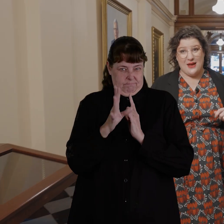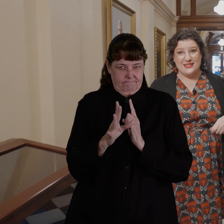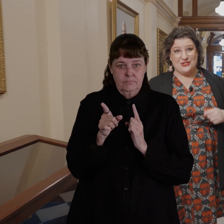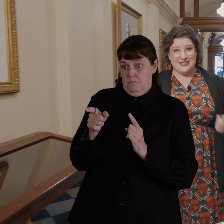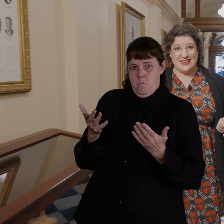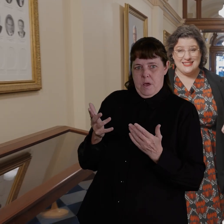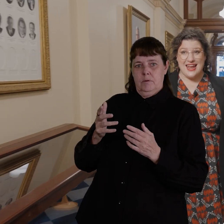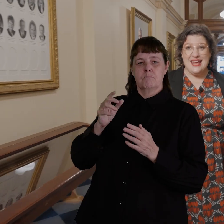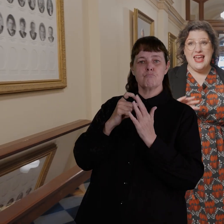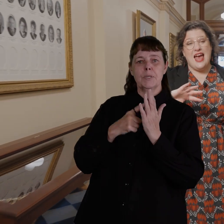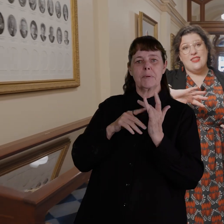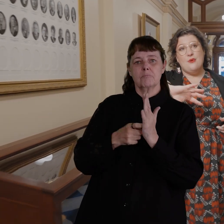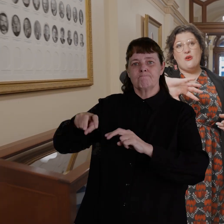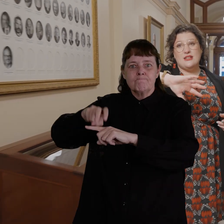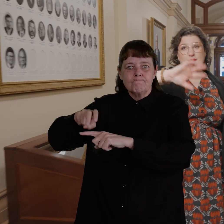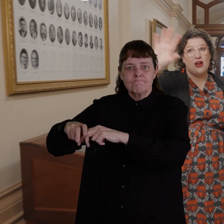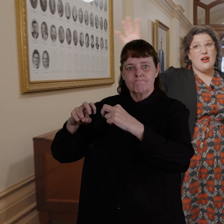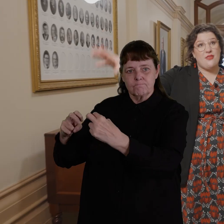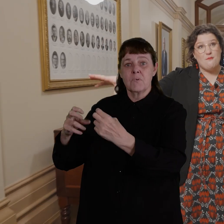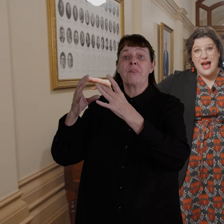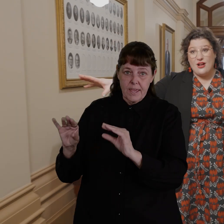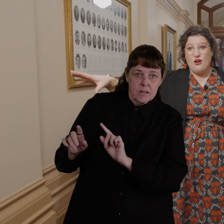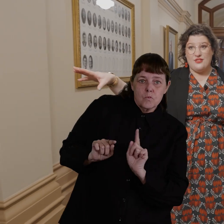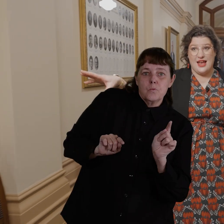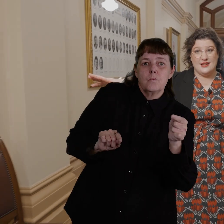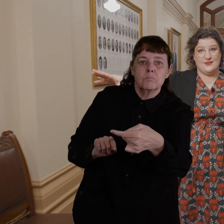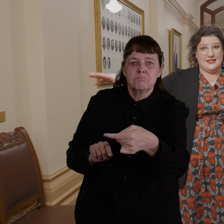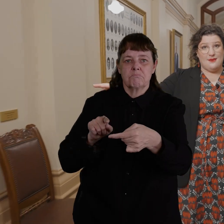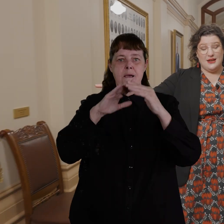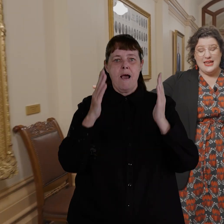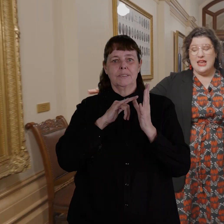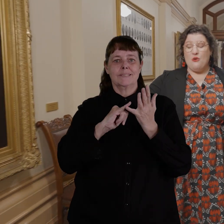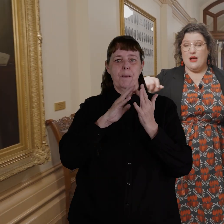be based on a sitting day, and then we're going to be around the back of the House of Assembly,